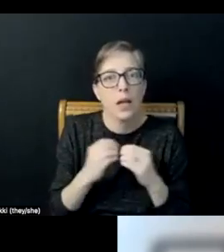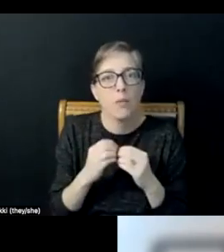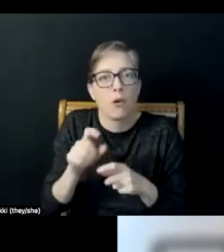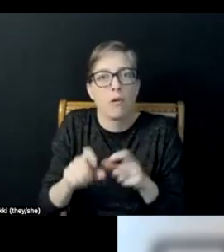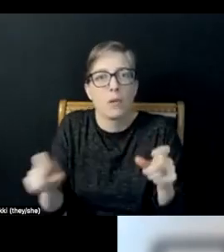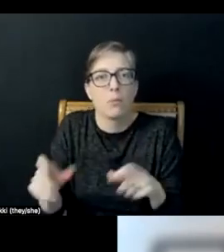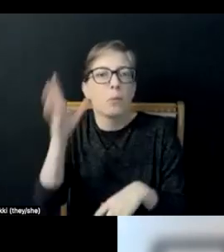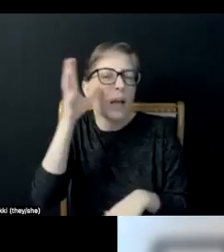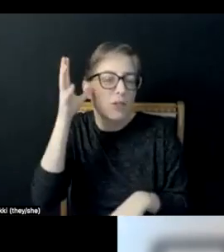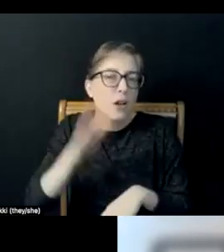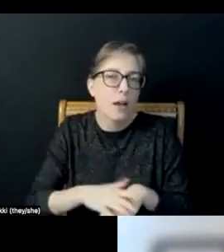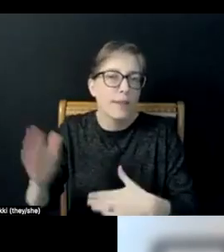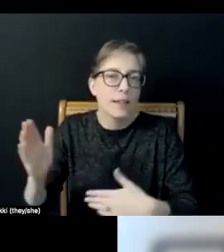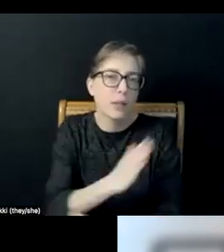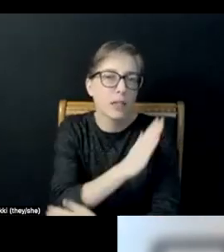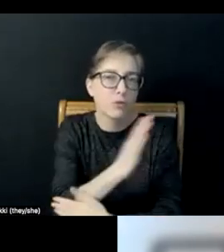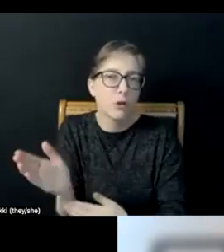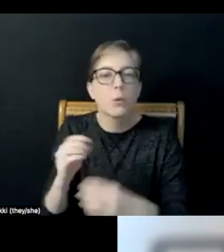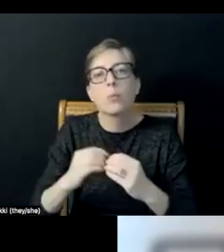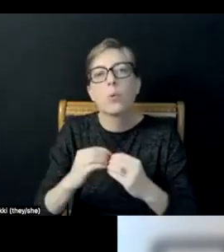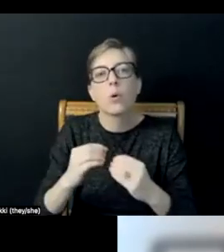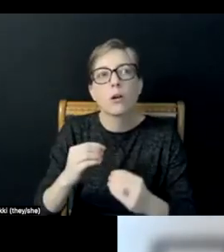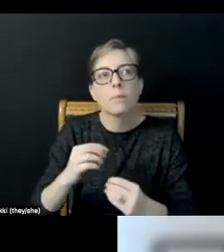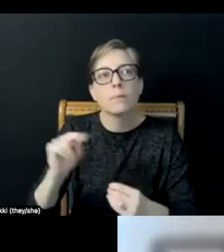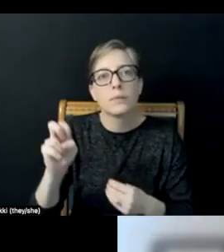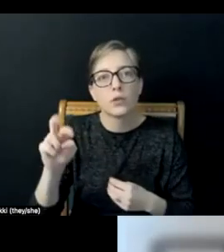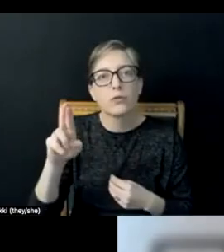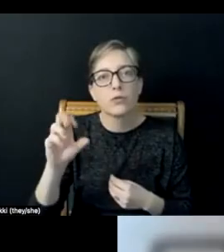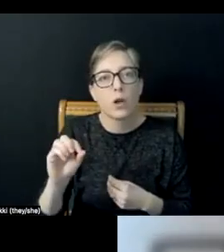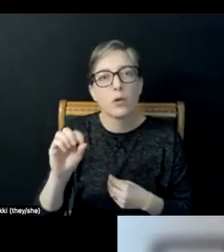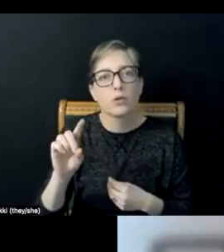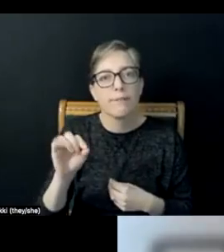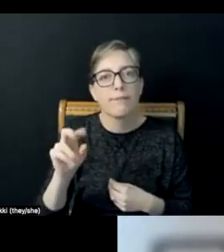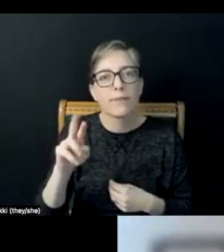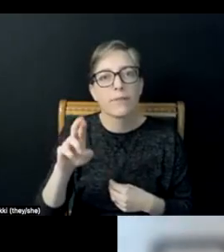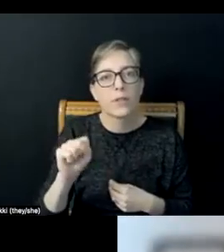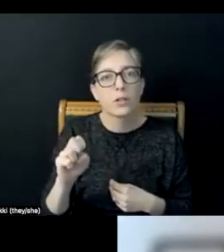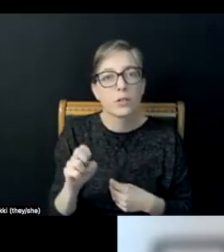Or as we start making parents with very visible disabilities more of a norm,